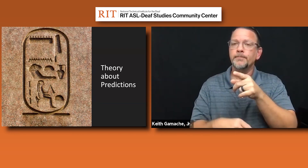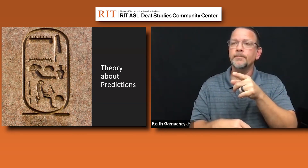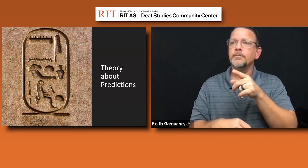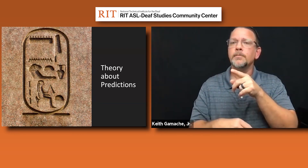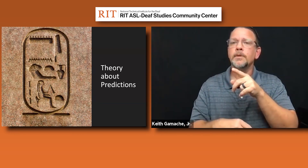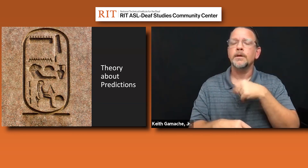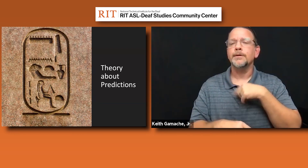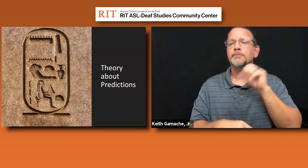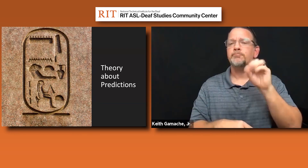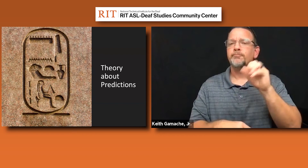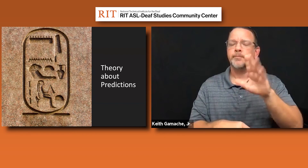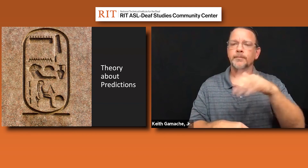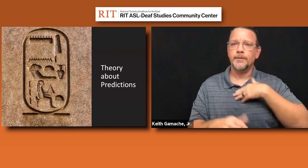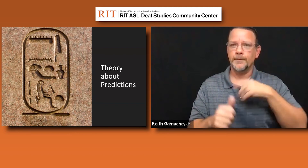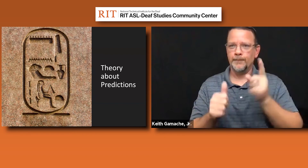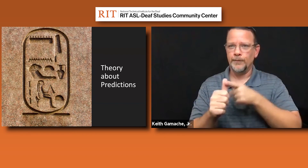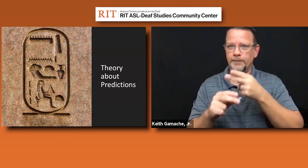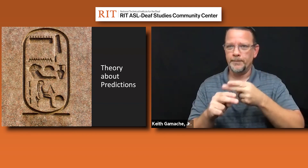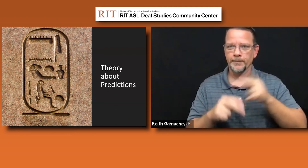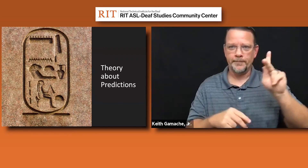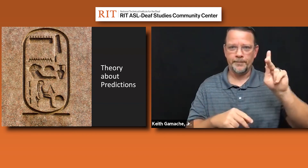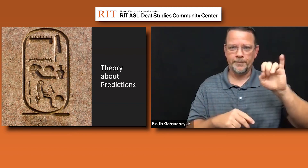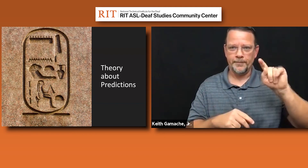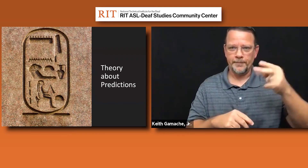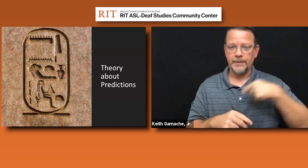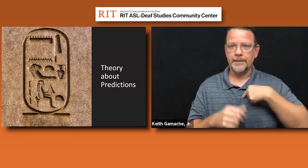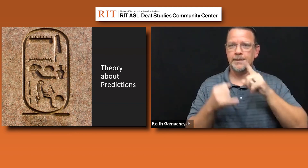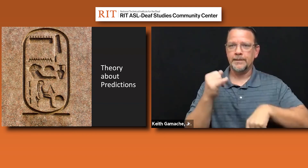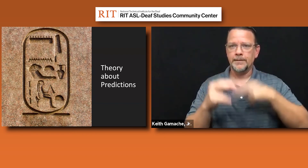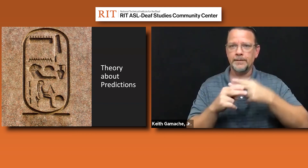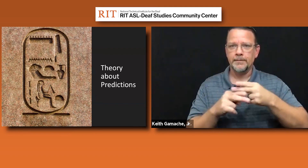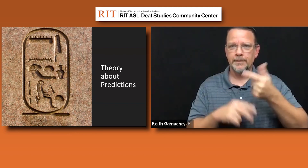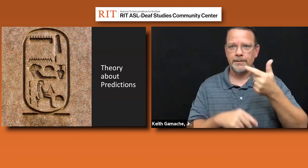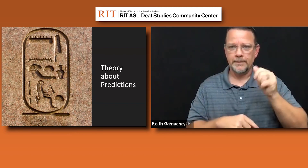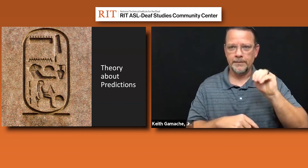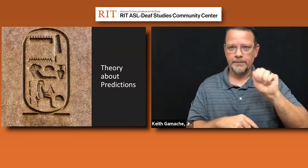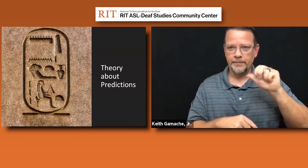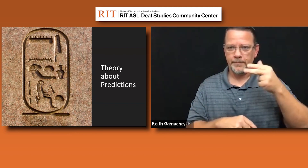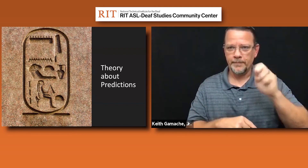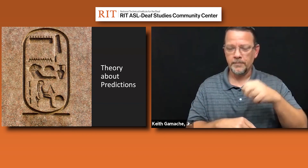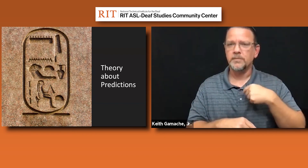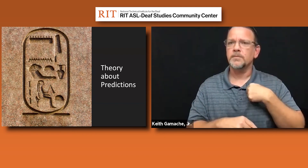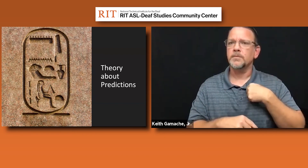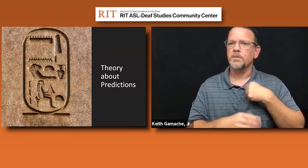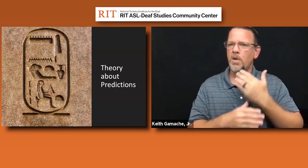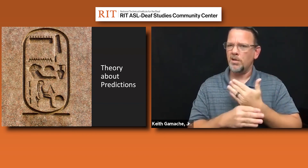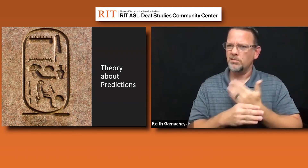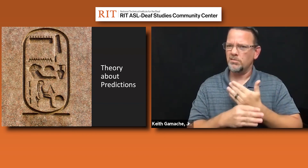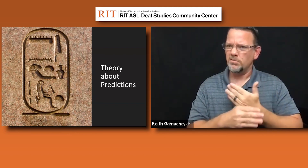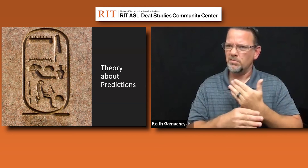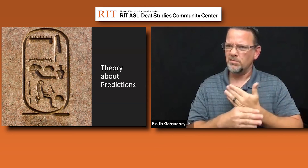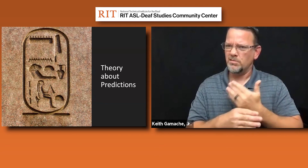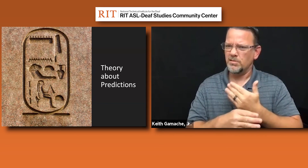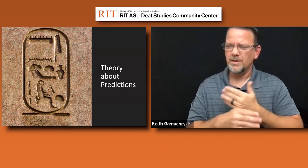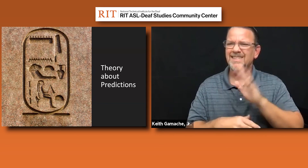so when they're giving their name, they'll say, "My first name Keith. My last name Gamache," so they're telling us what comes next.